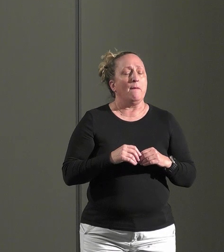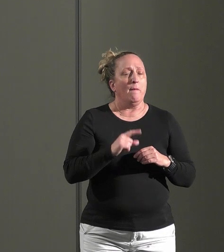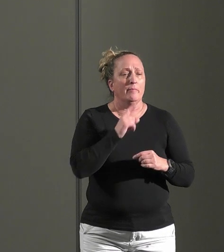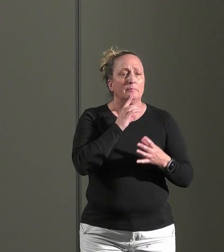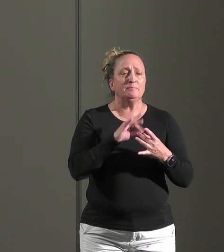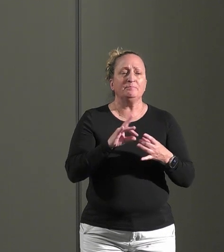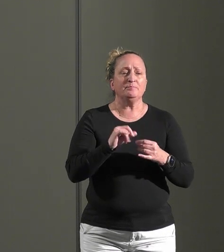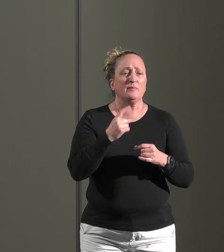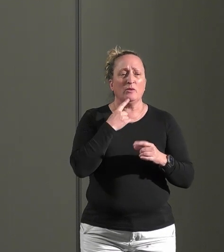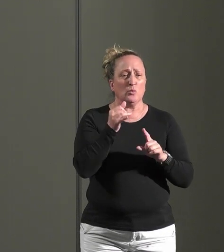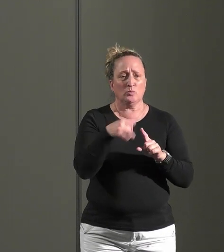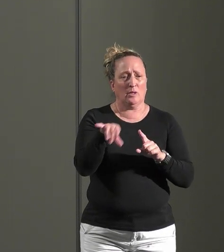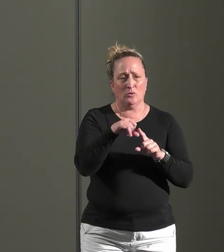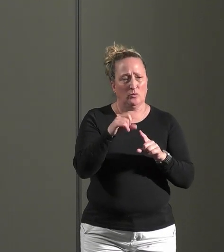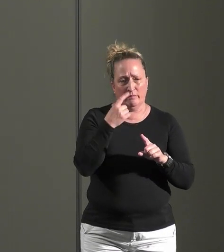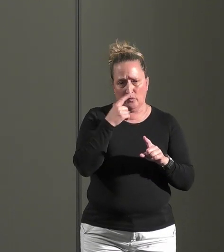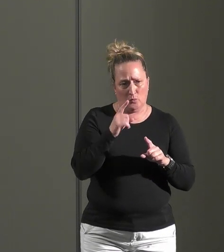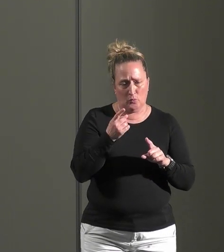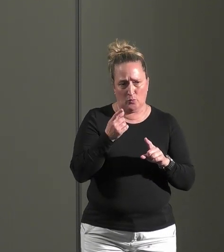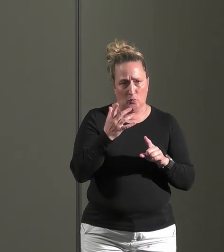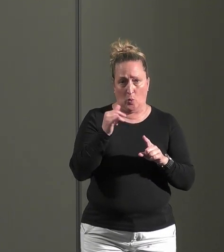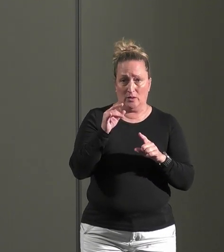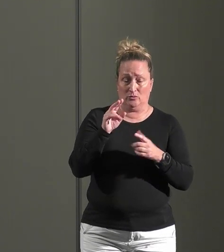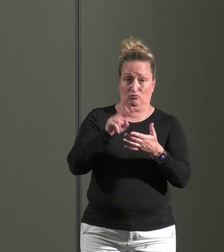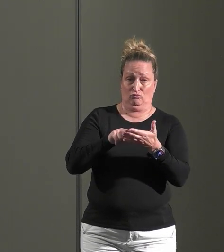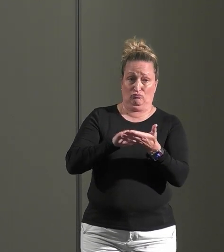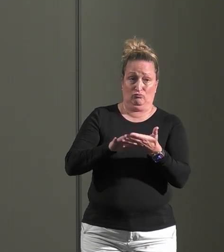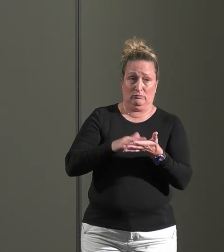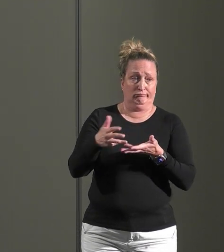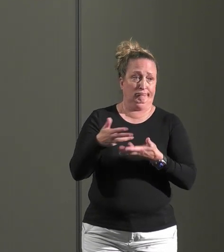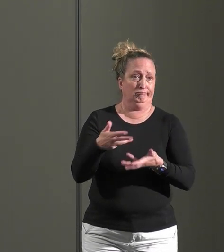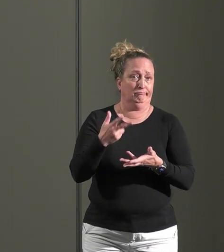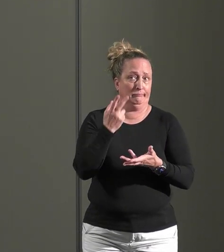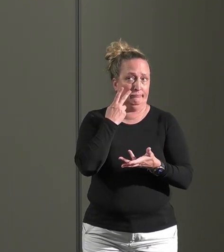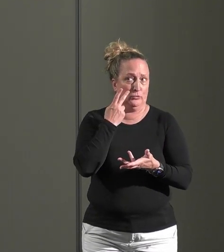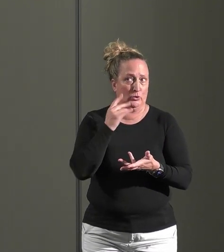there is no standard what the screen reader interaction should look like.